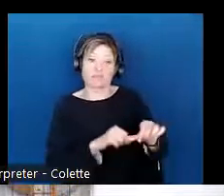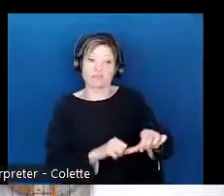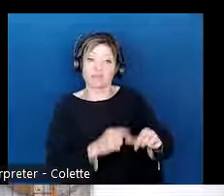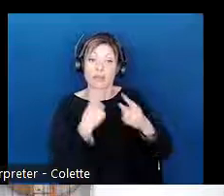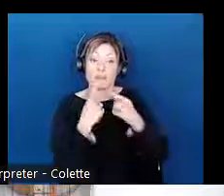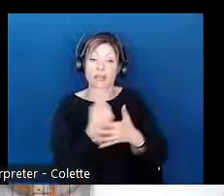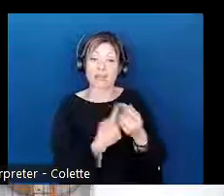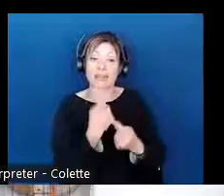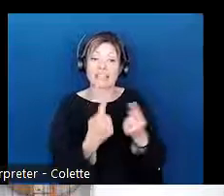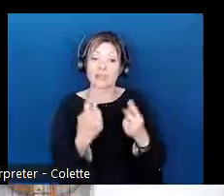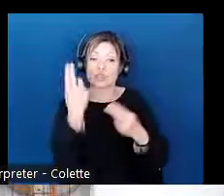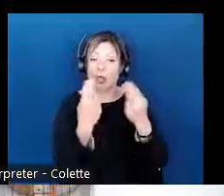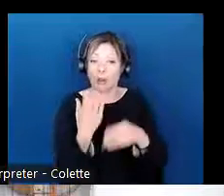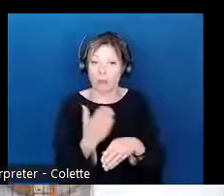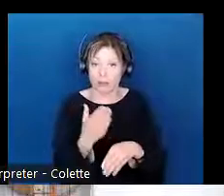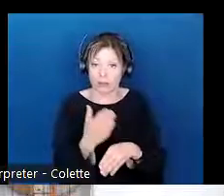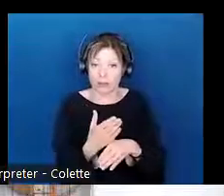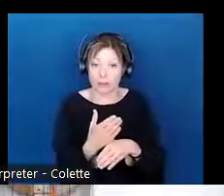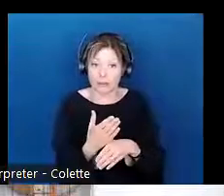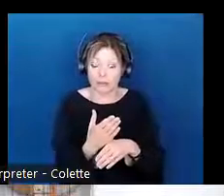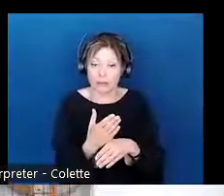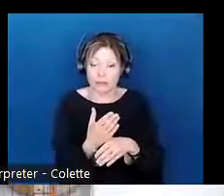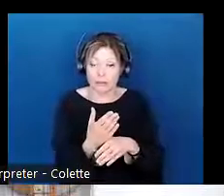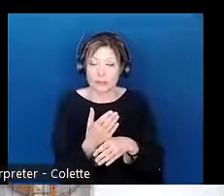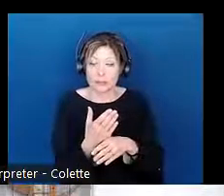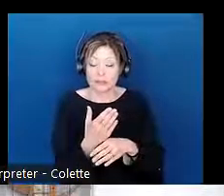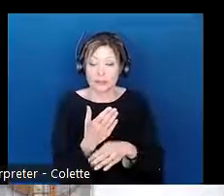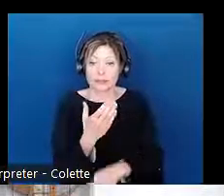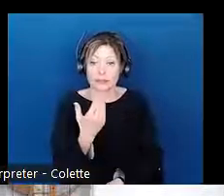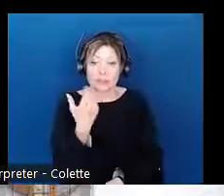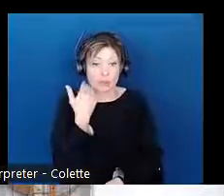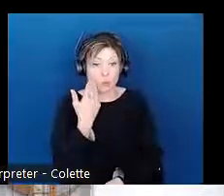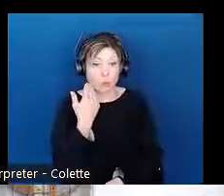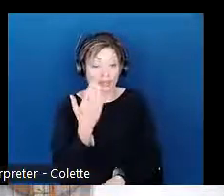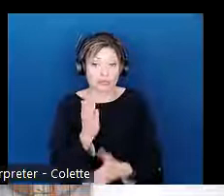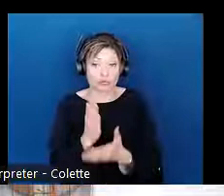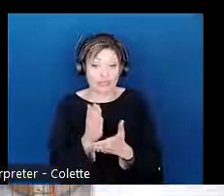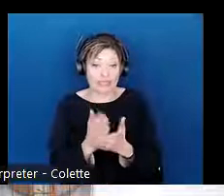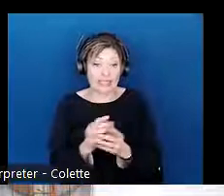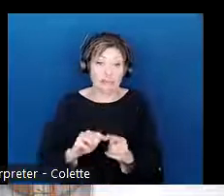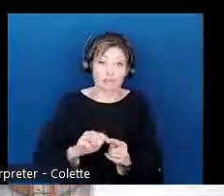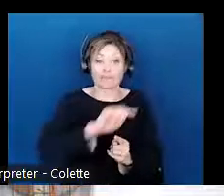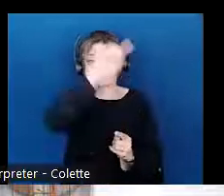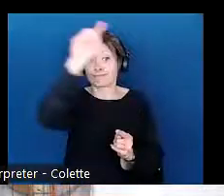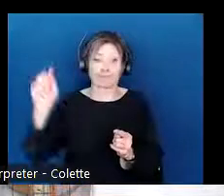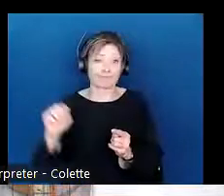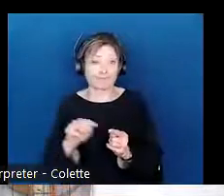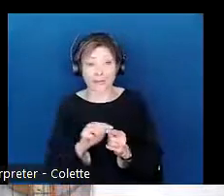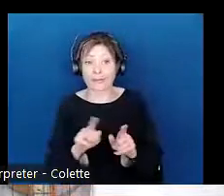um so it's it's always just pretty much the same circular route um that they're all on